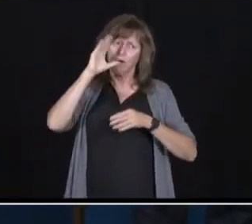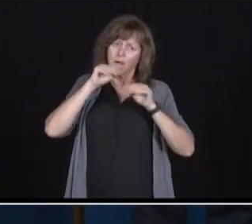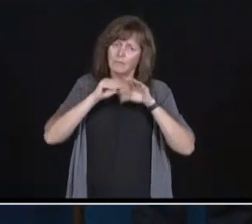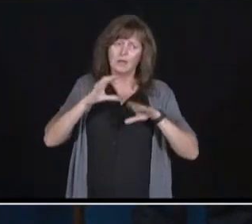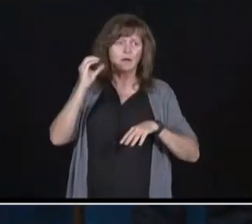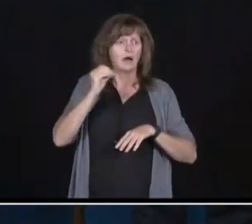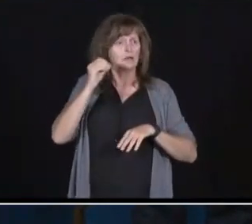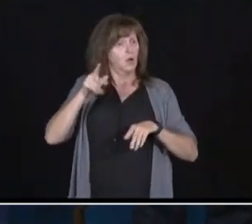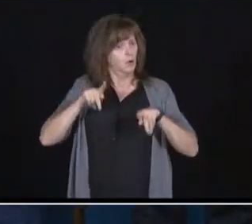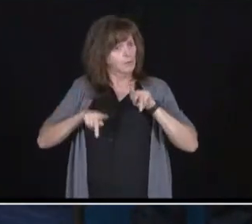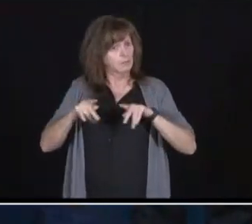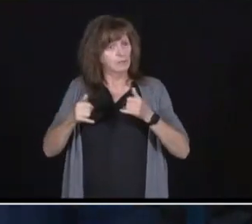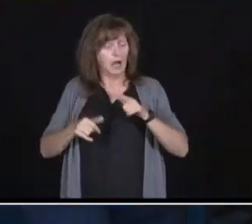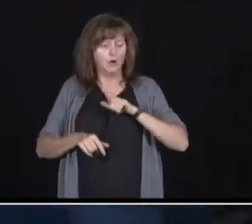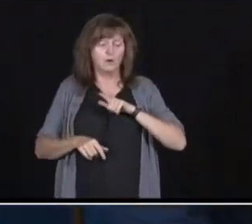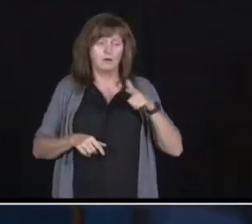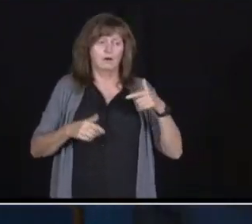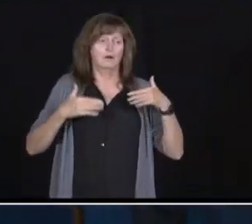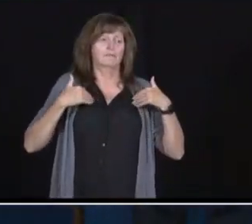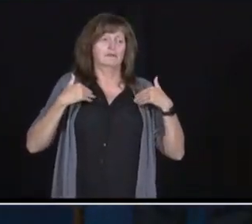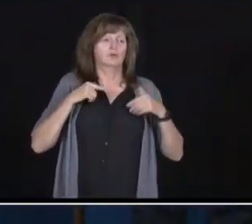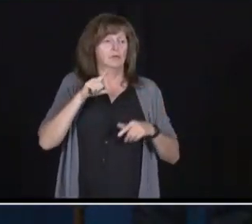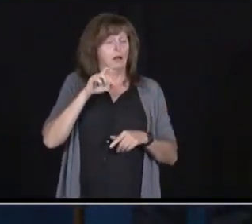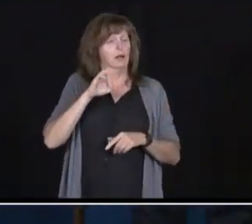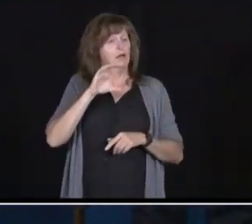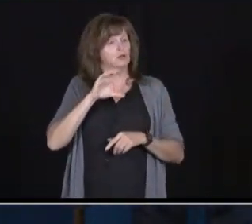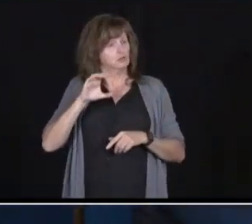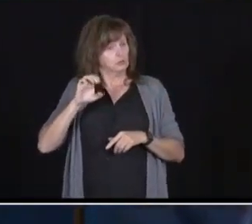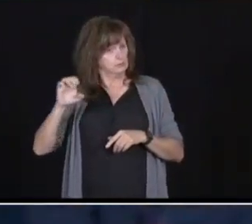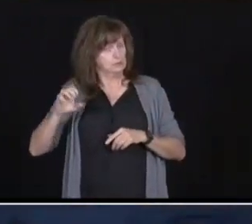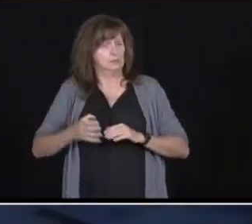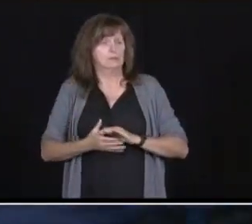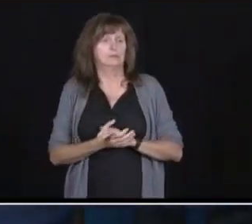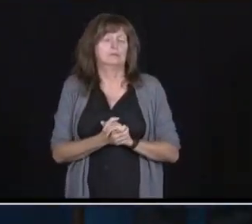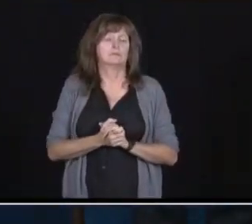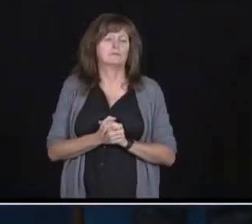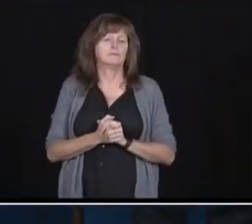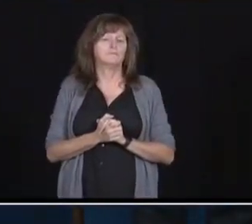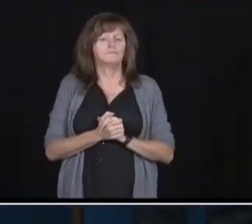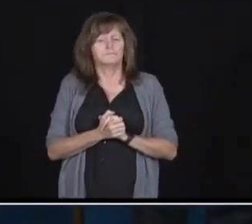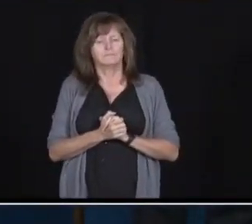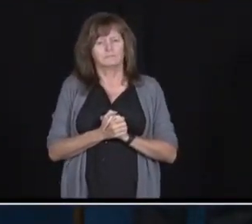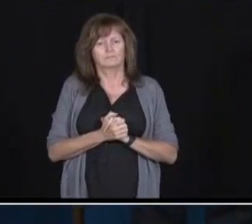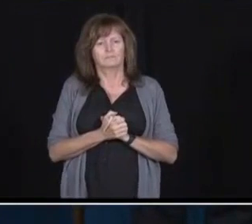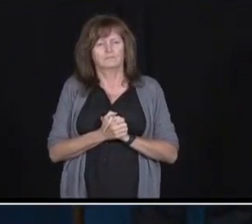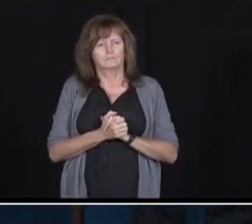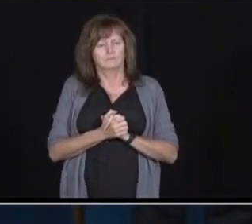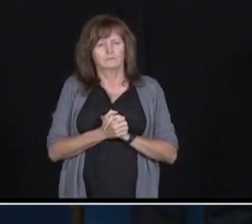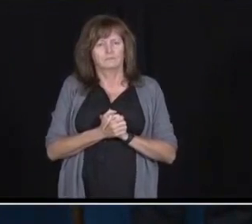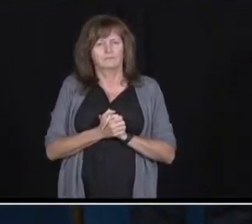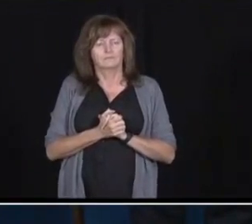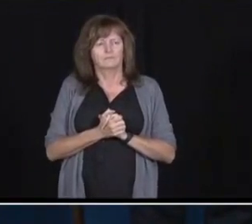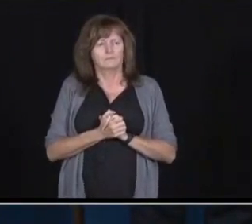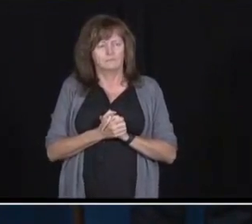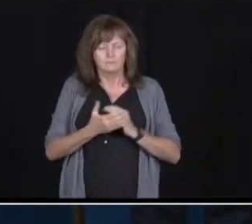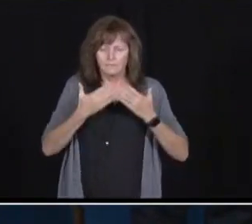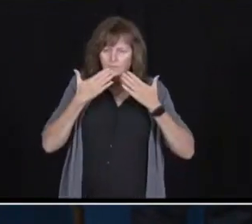And we are prepared to do whatever it takes to protect them. Thank you-goblets the people of Ontario. Now I will pass it over to minister Lecce.